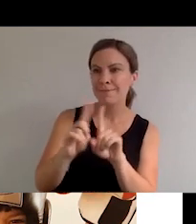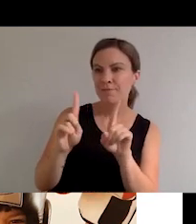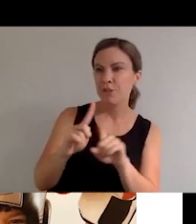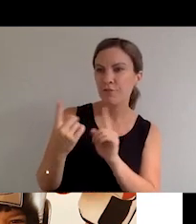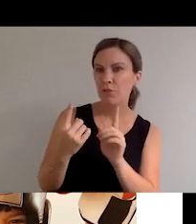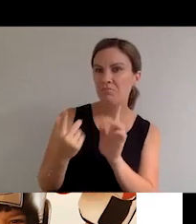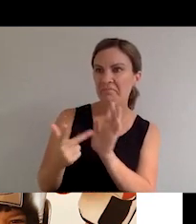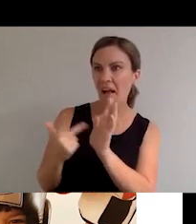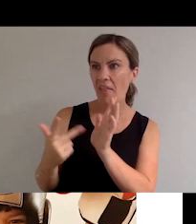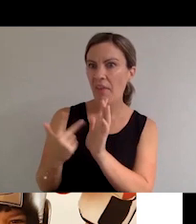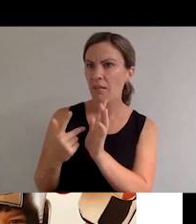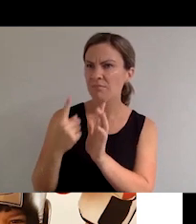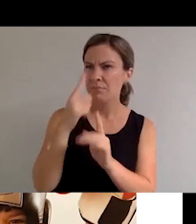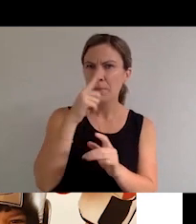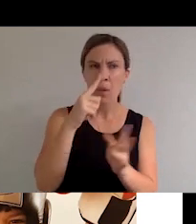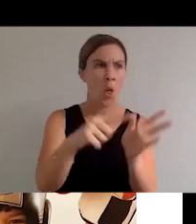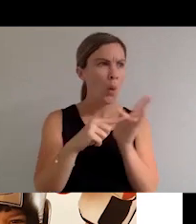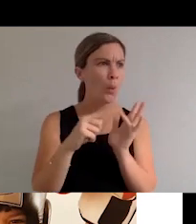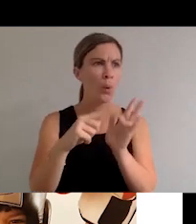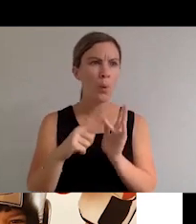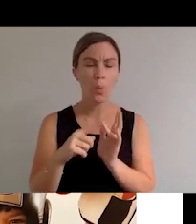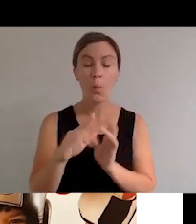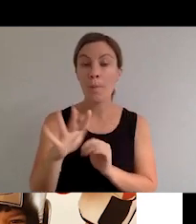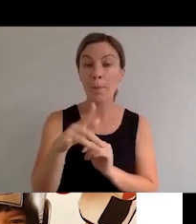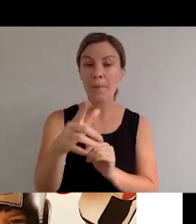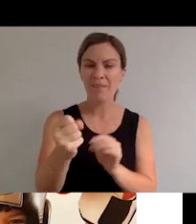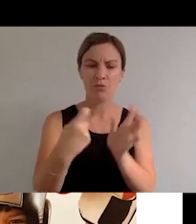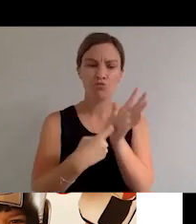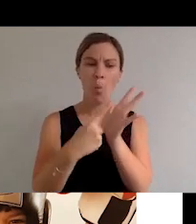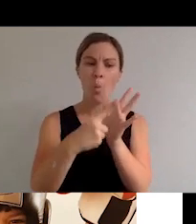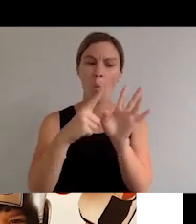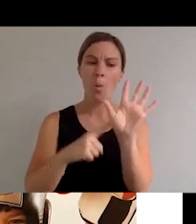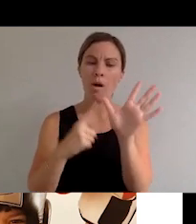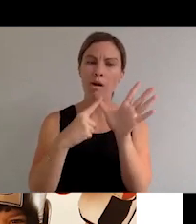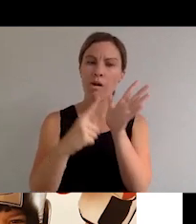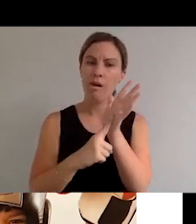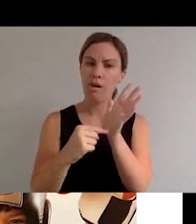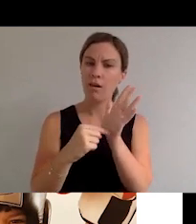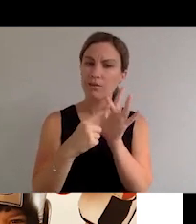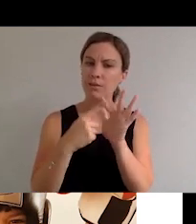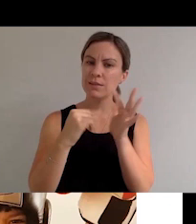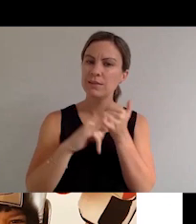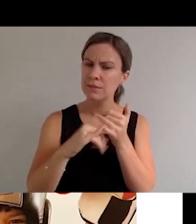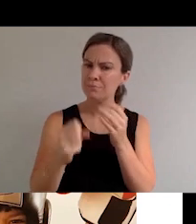If you get royalties, have they been paid? If you have funds wrapped up in a co-op or a group you are working with, how